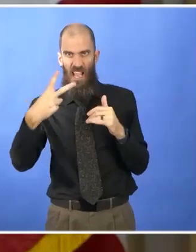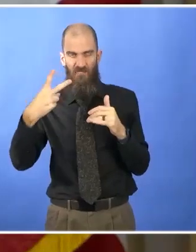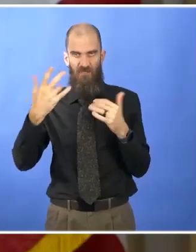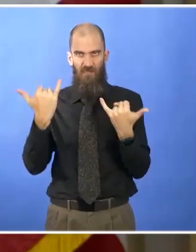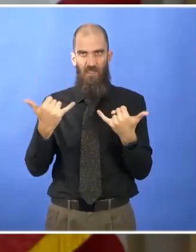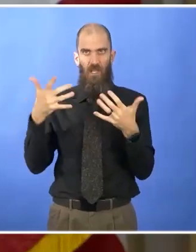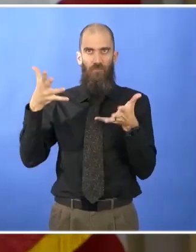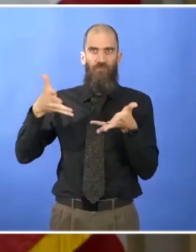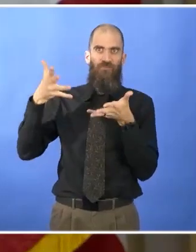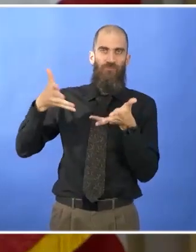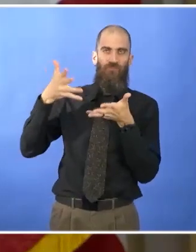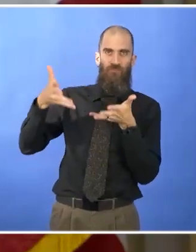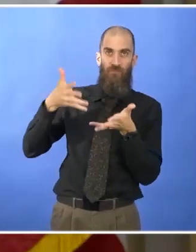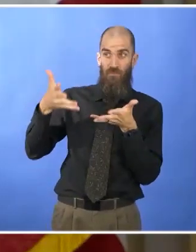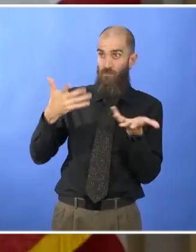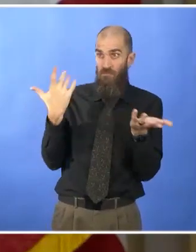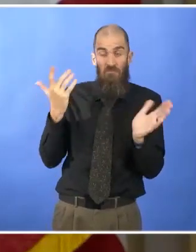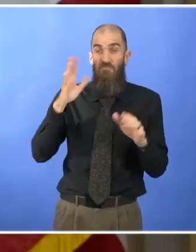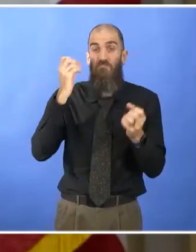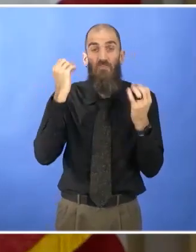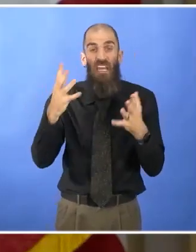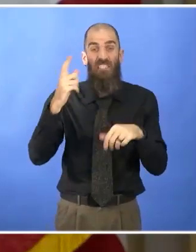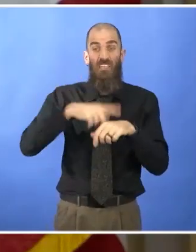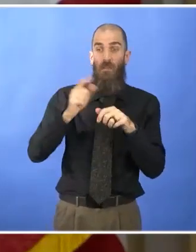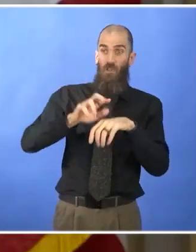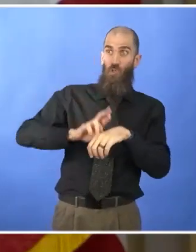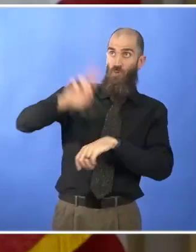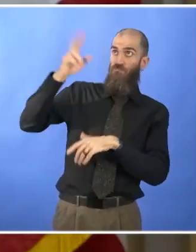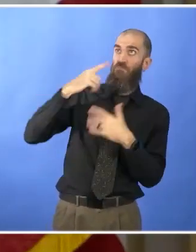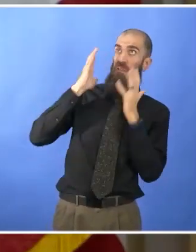CHEAPER TO ABANDON THEM THAN TO SPEND TO TAKE THEM OUT OF ORBIT.